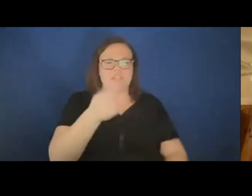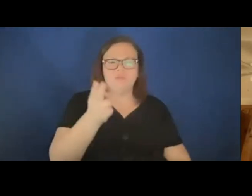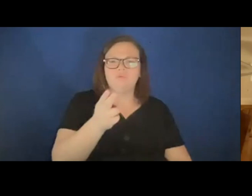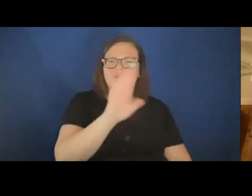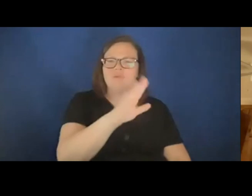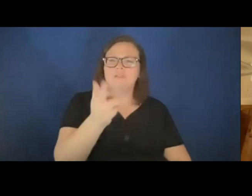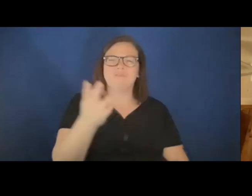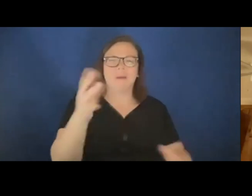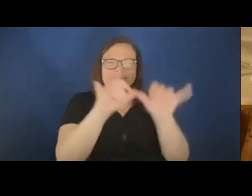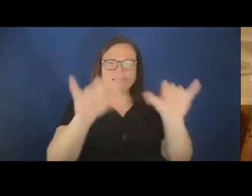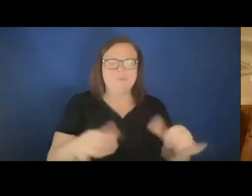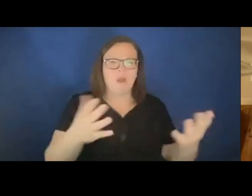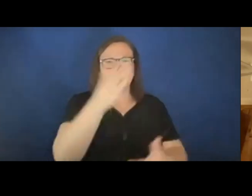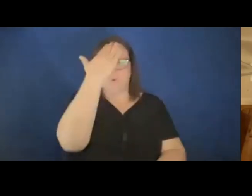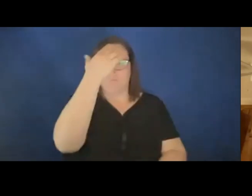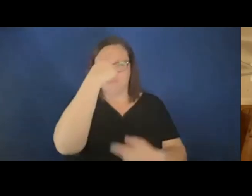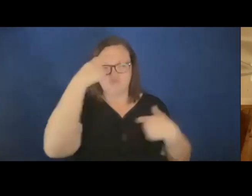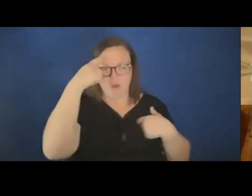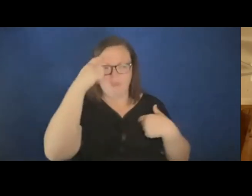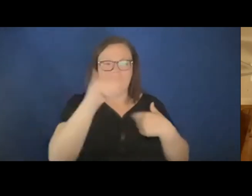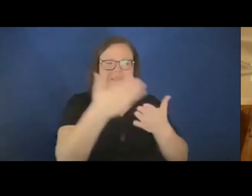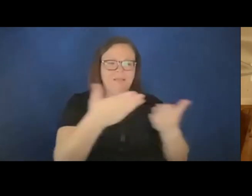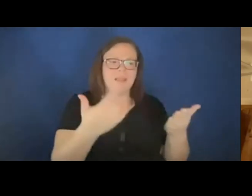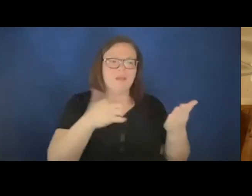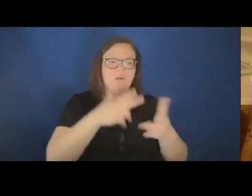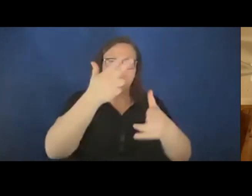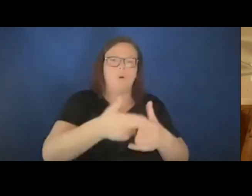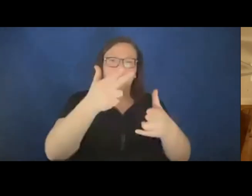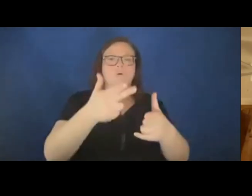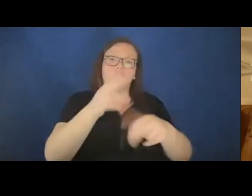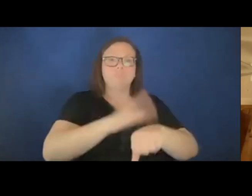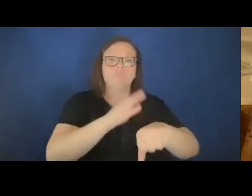I know your trauma is a thing we’ll name breaking news your trauma